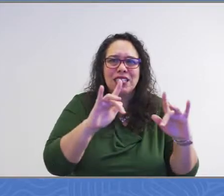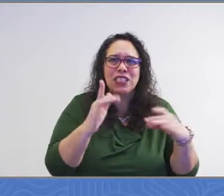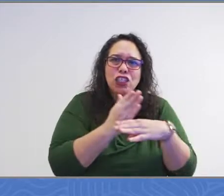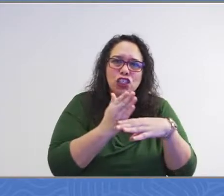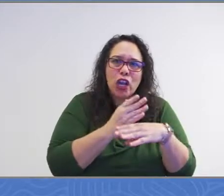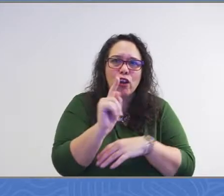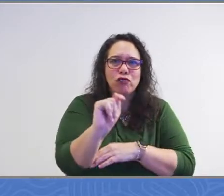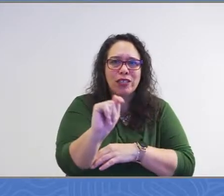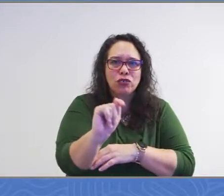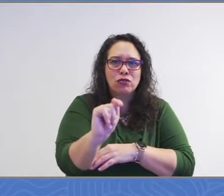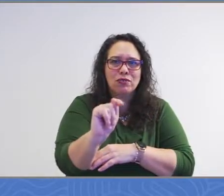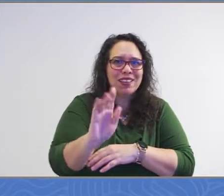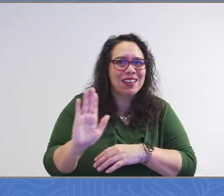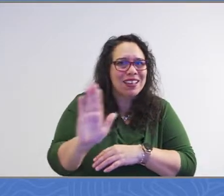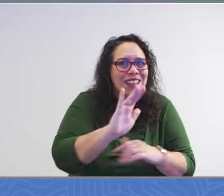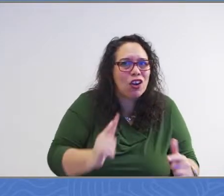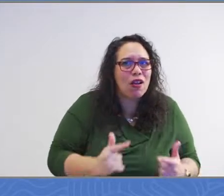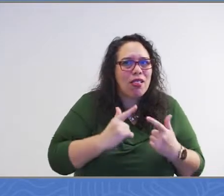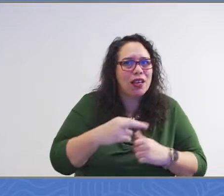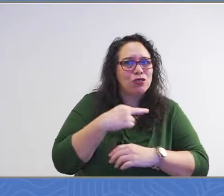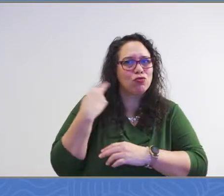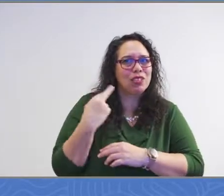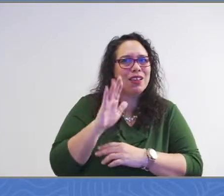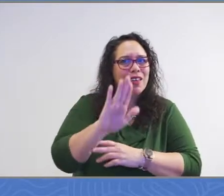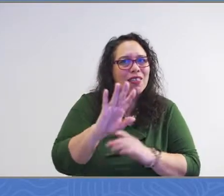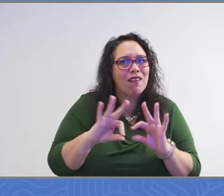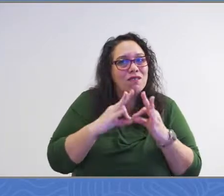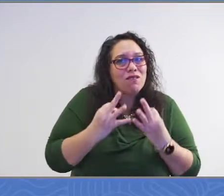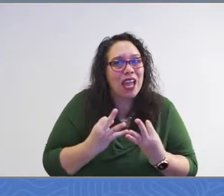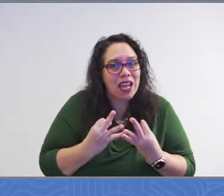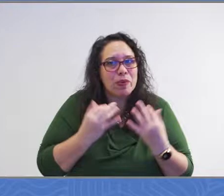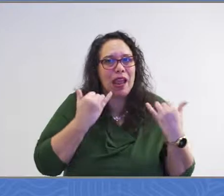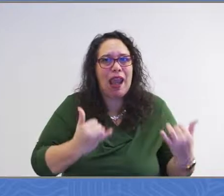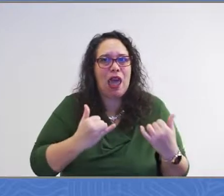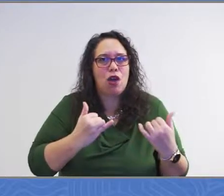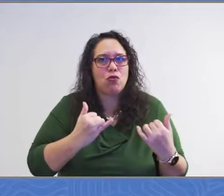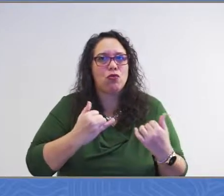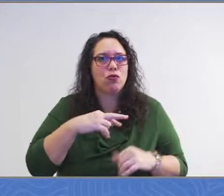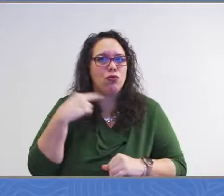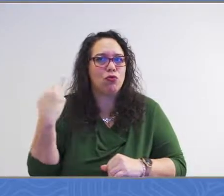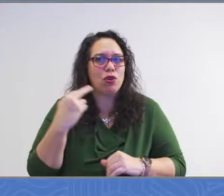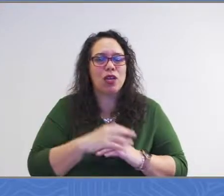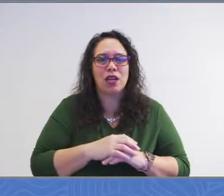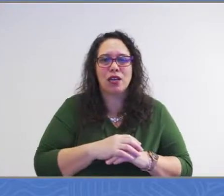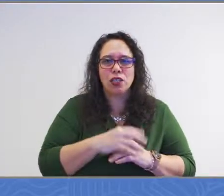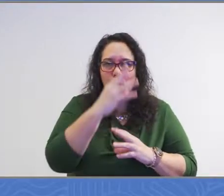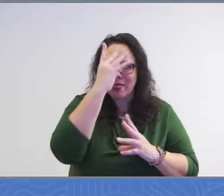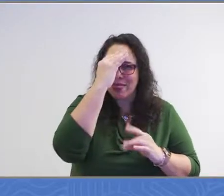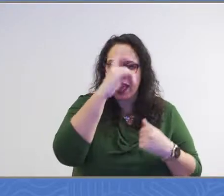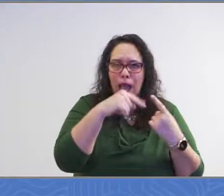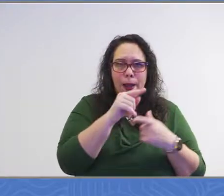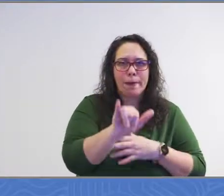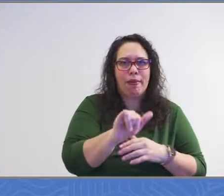You're putting their lives at risk and their family lives at risk. I want you to think about that for a moment.